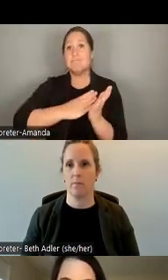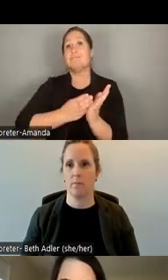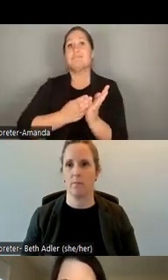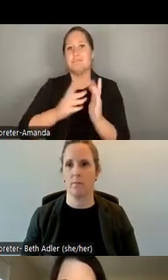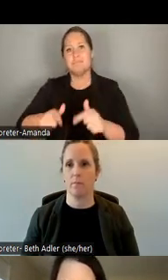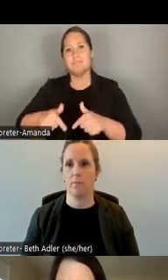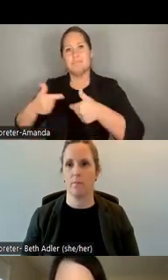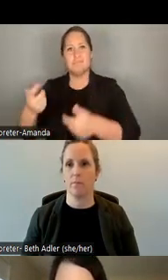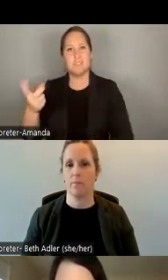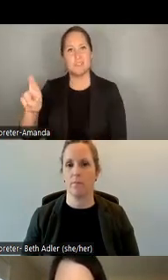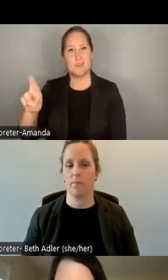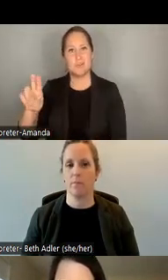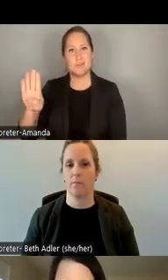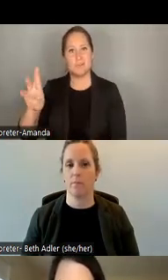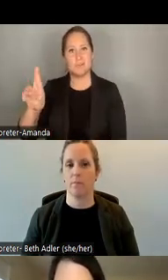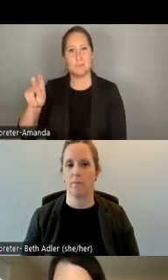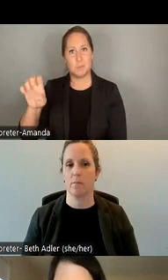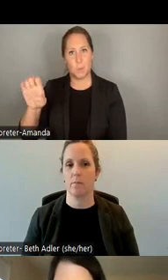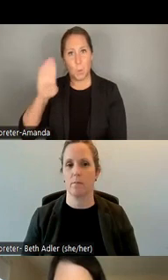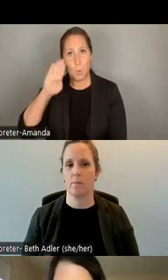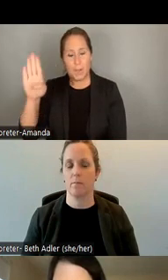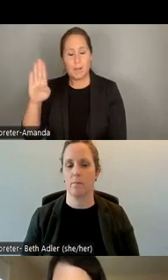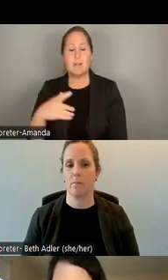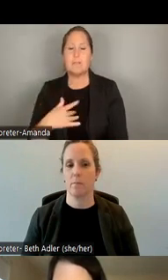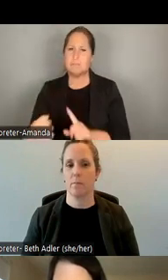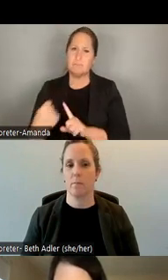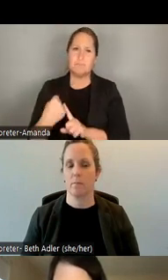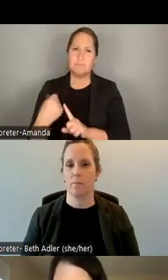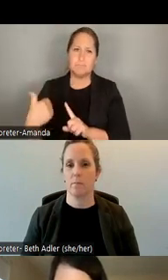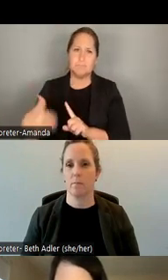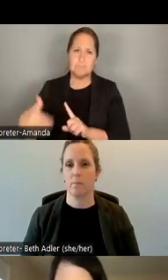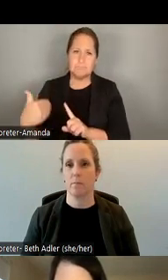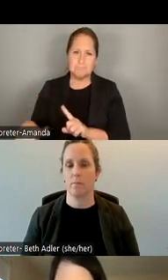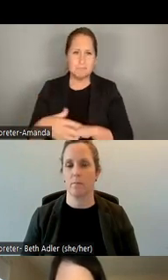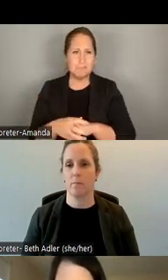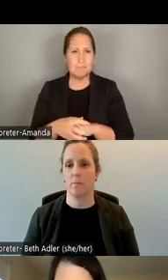um I have been really struck at the same time how despite there are there are success stories